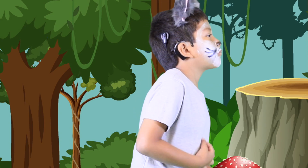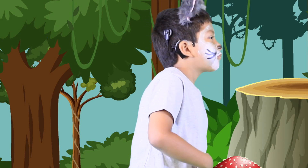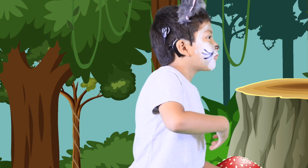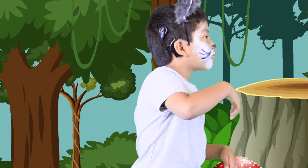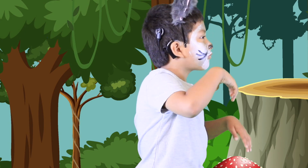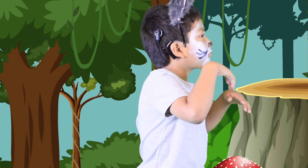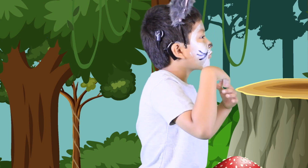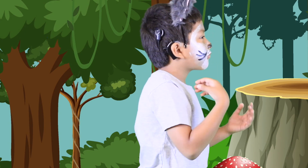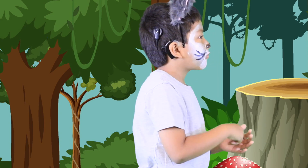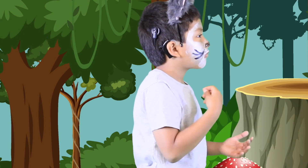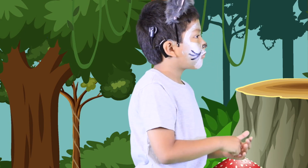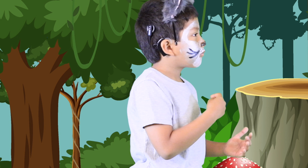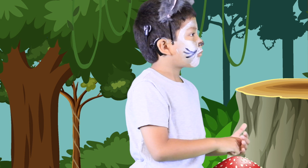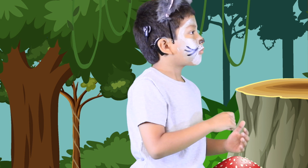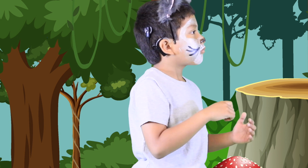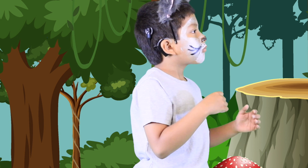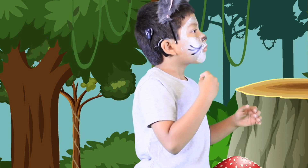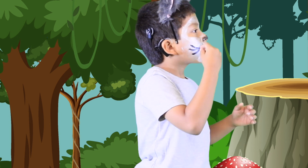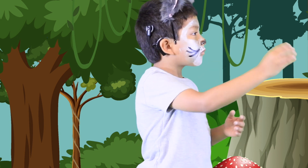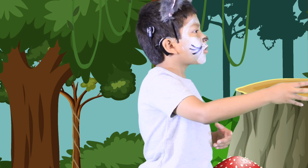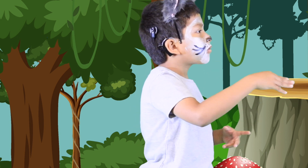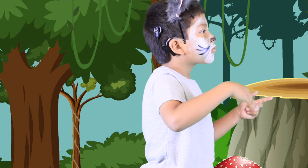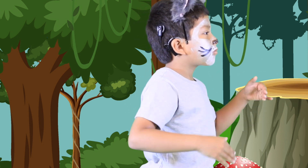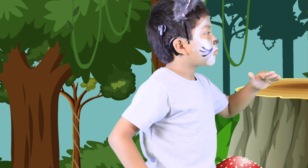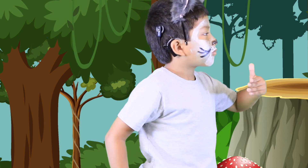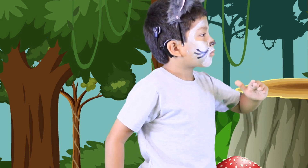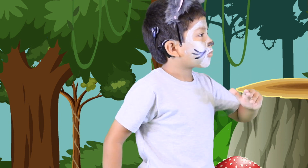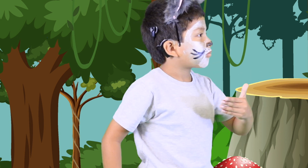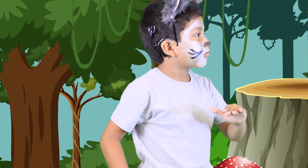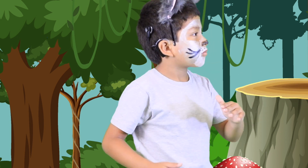I’m hungry. I need money to buy fish.